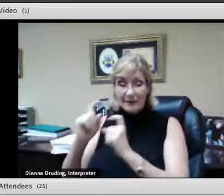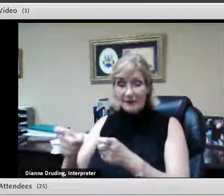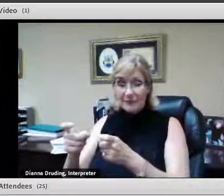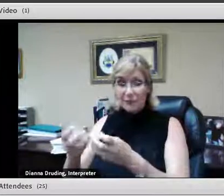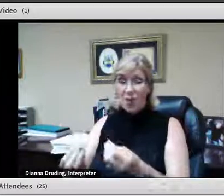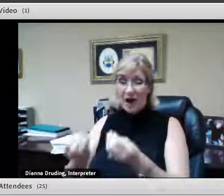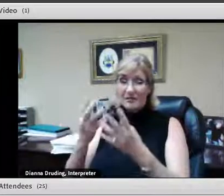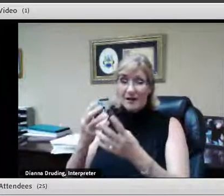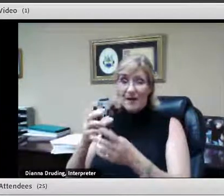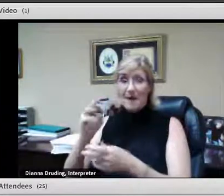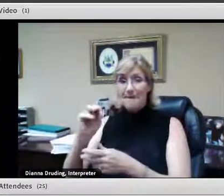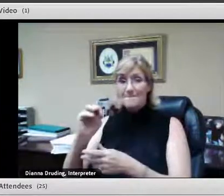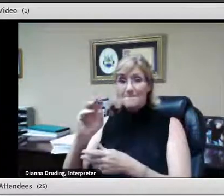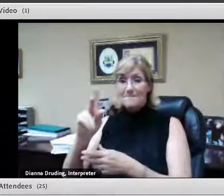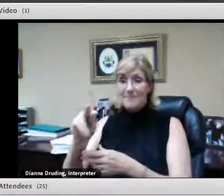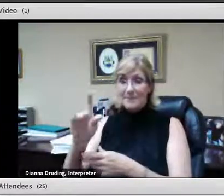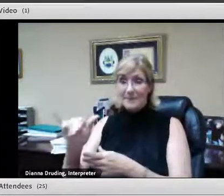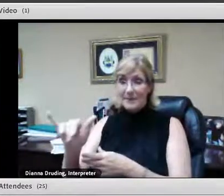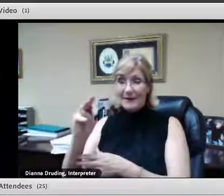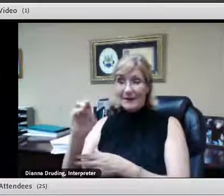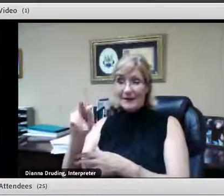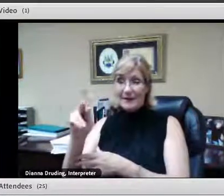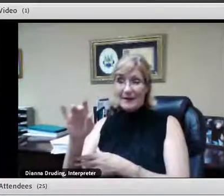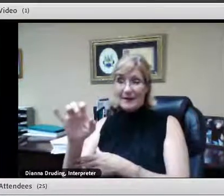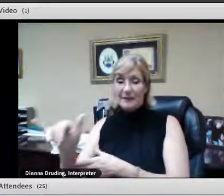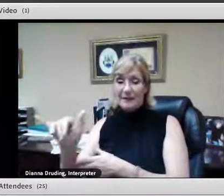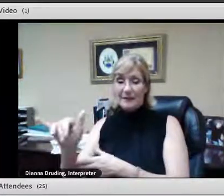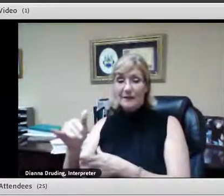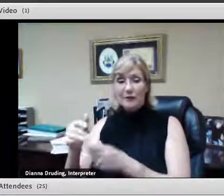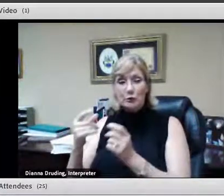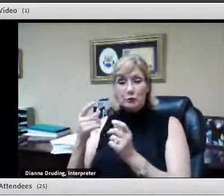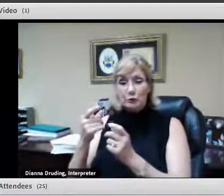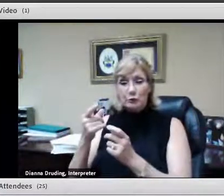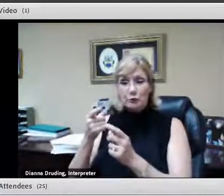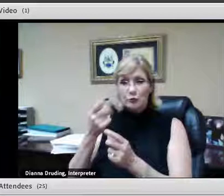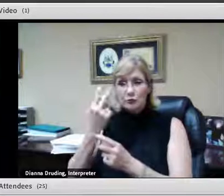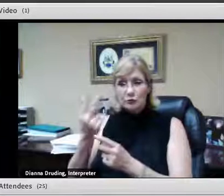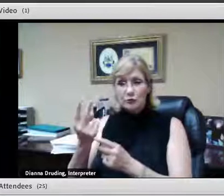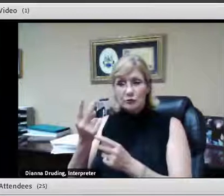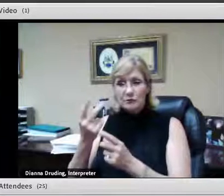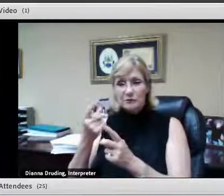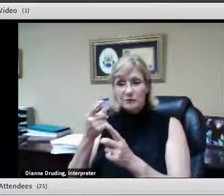if you haven't used them, to see what is a conductor